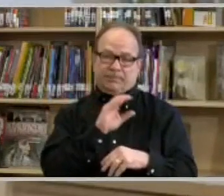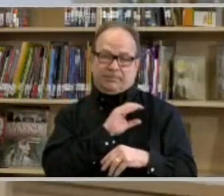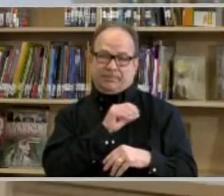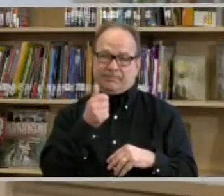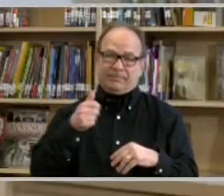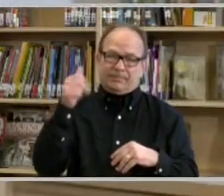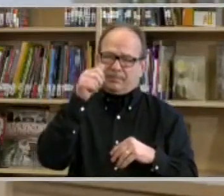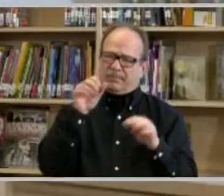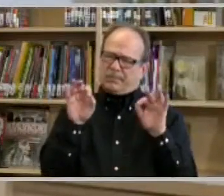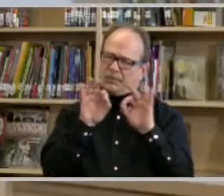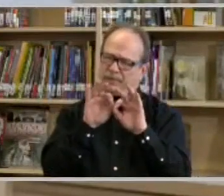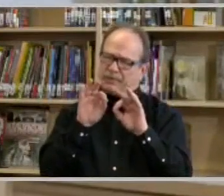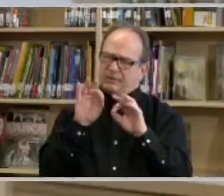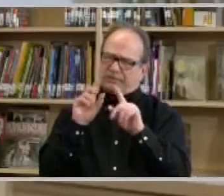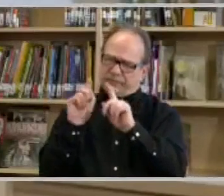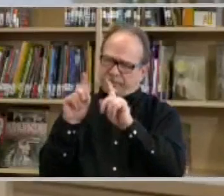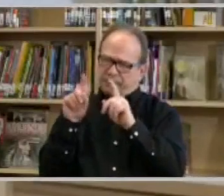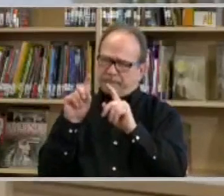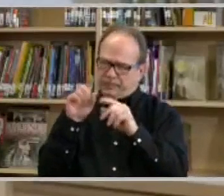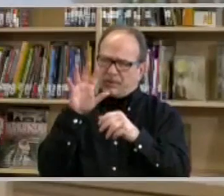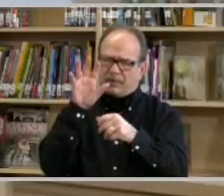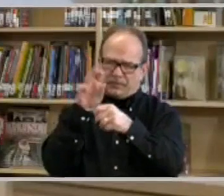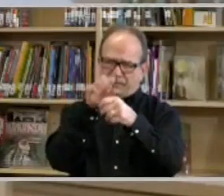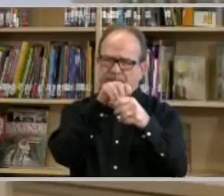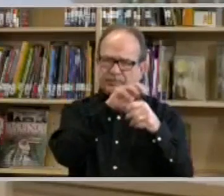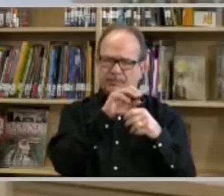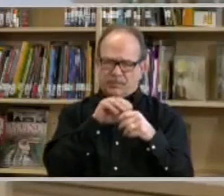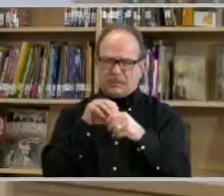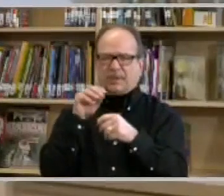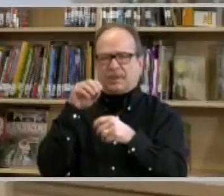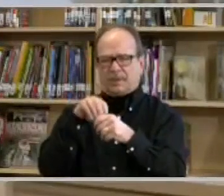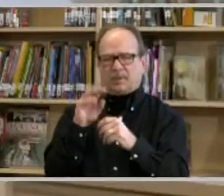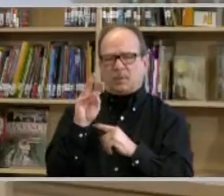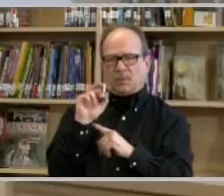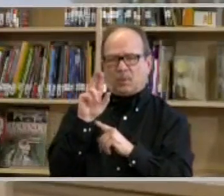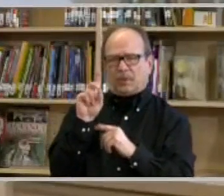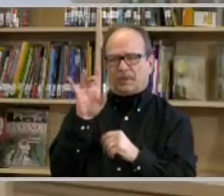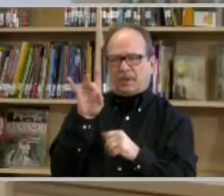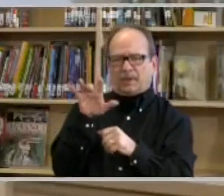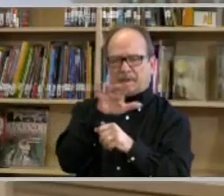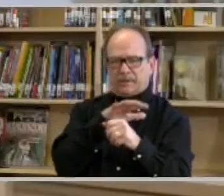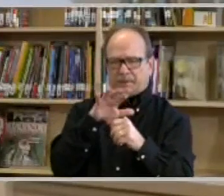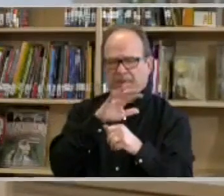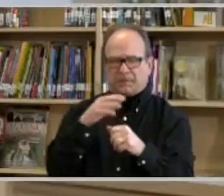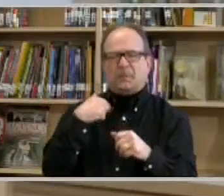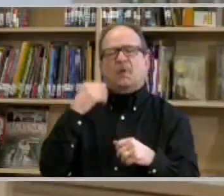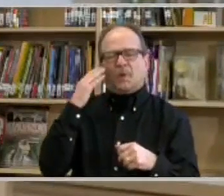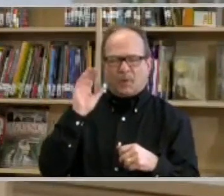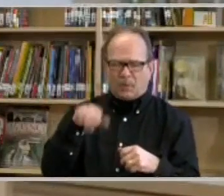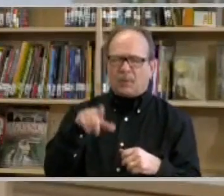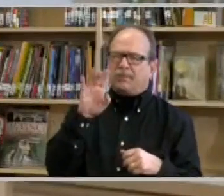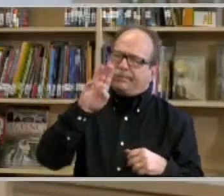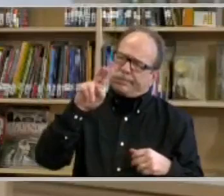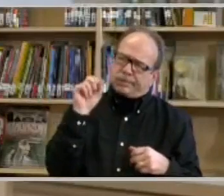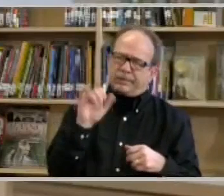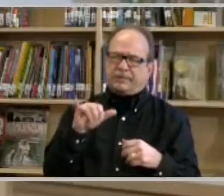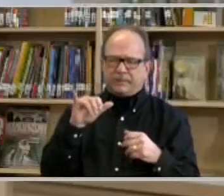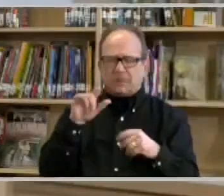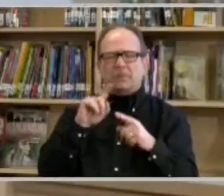HAND. TO COME OUT.